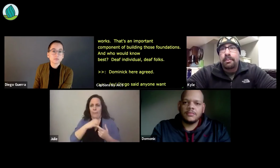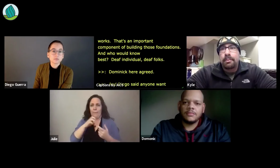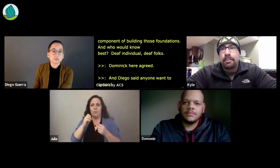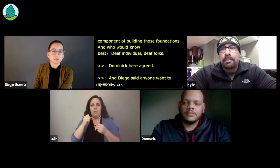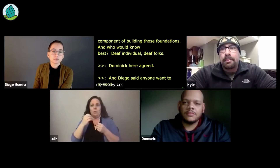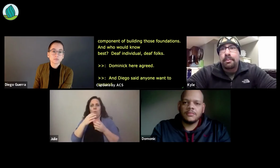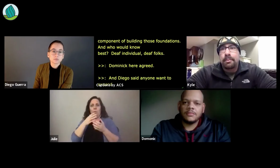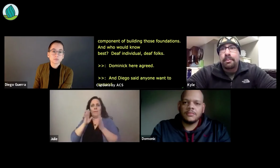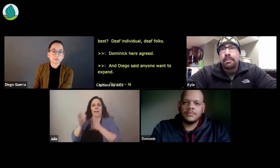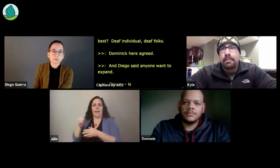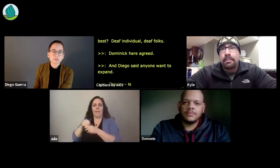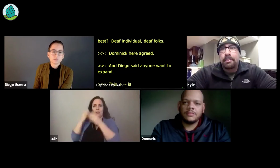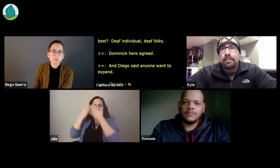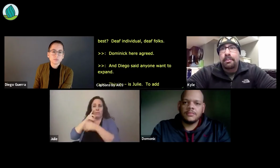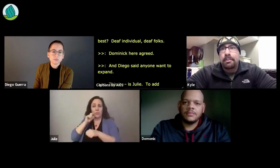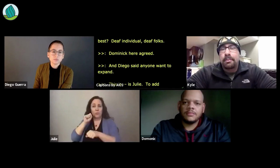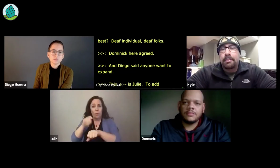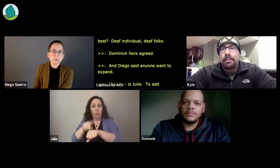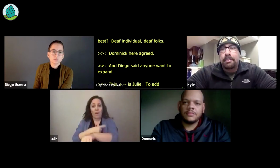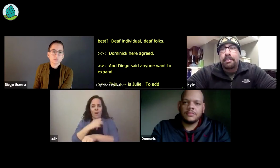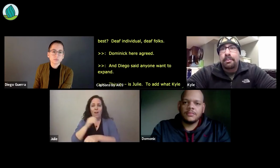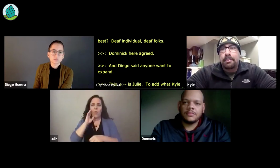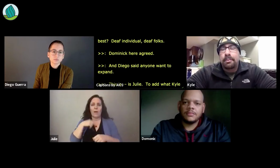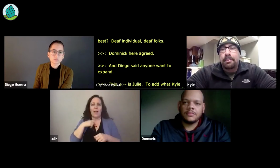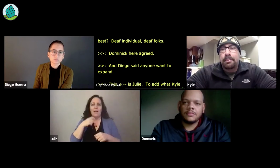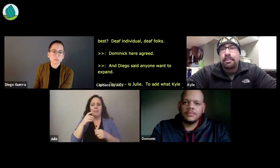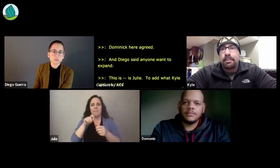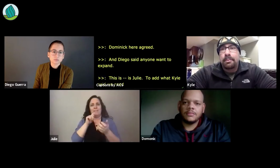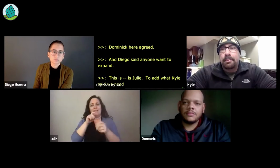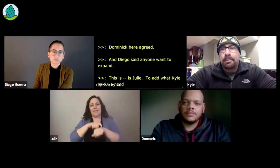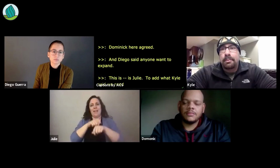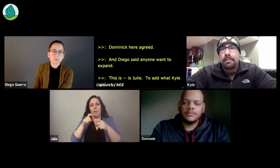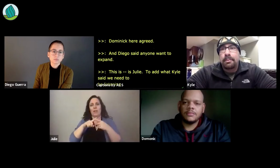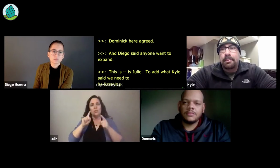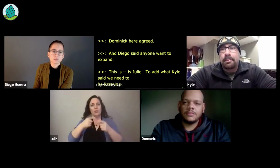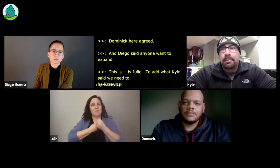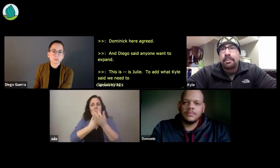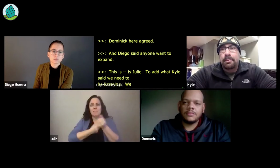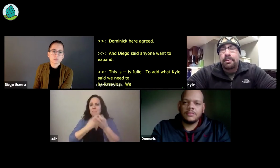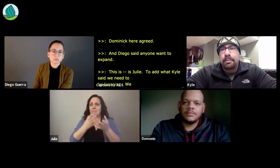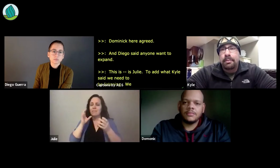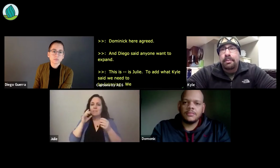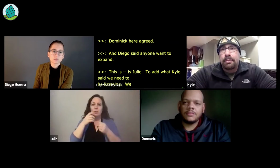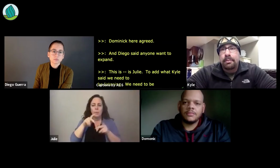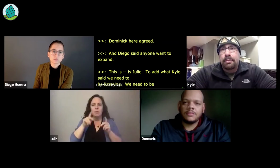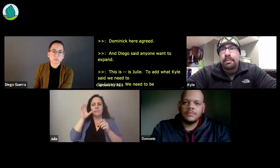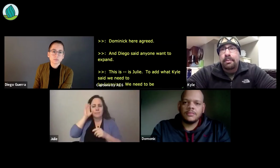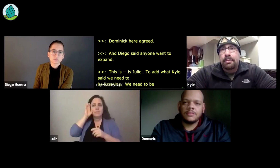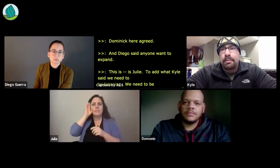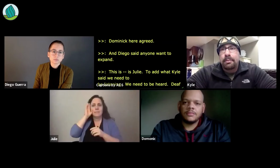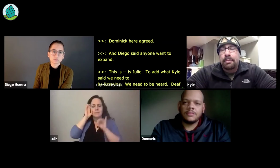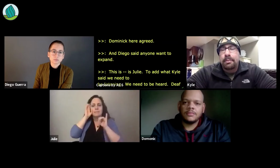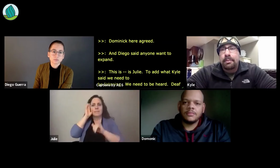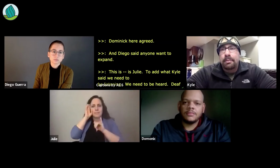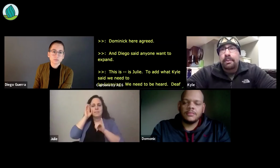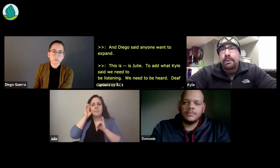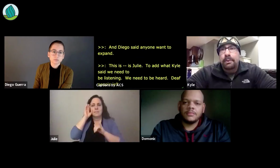Deaf people are left in the dark for so long. It's time. And people want to be heard. It's time to express ourselves, and the time is now.